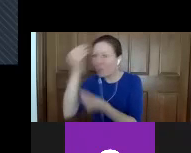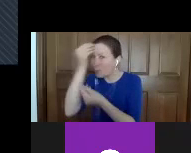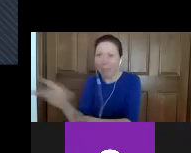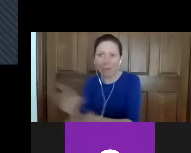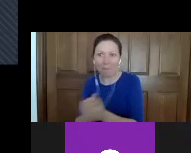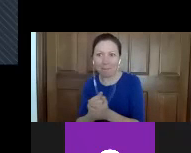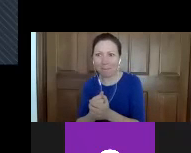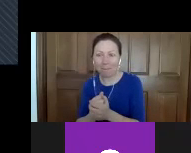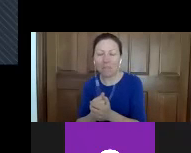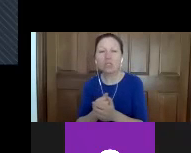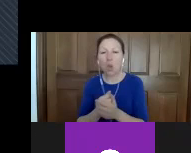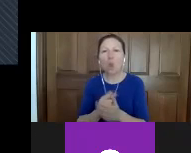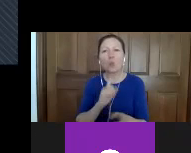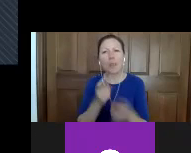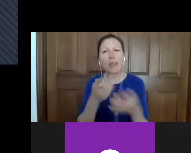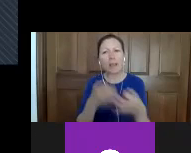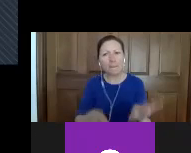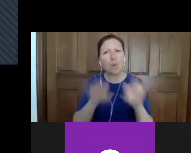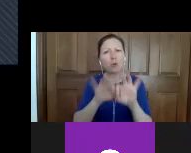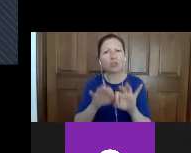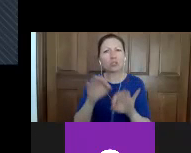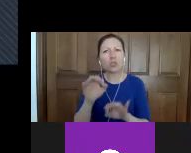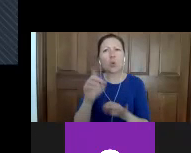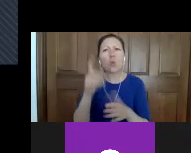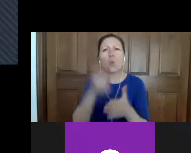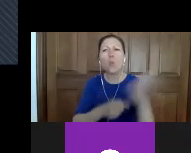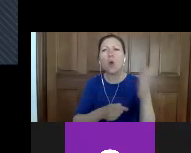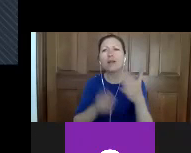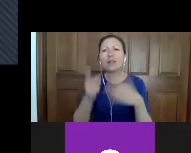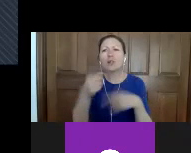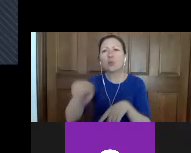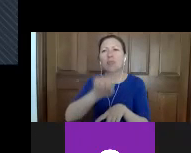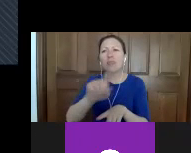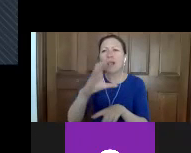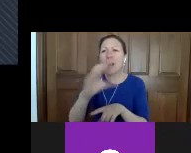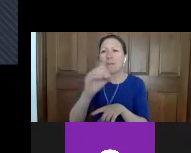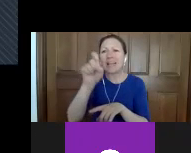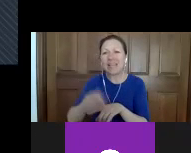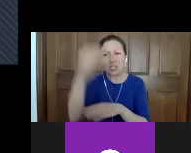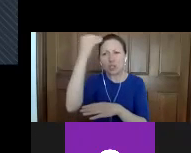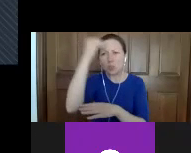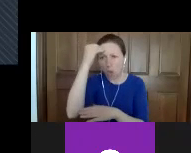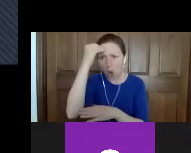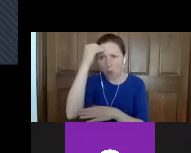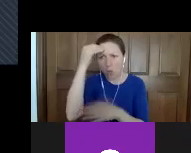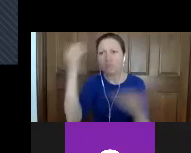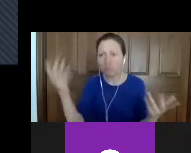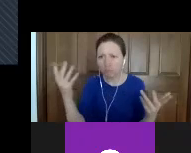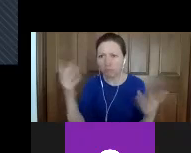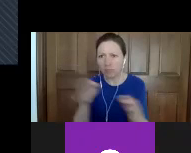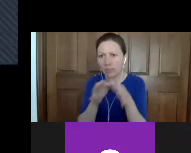they need to know. All right. Let's talk about number 4, how